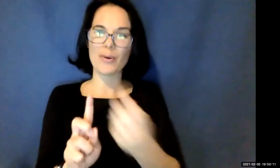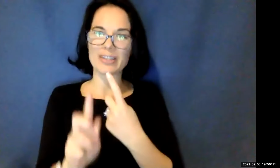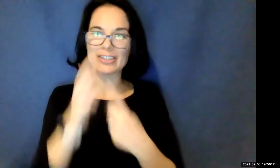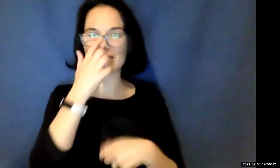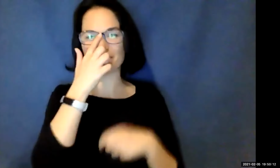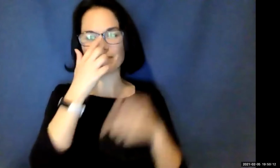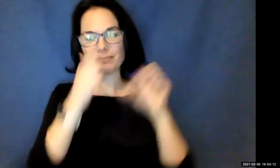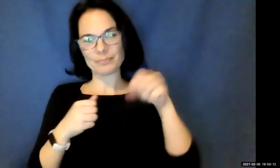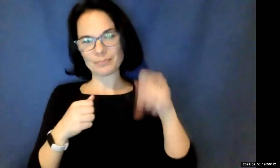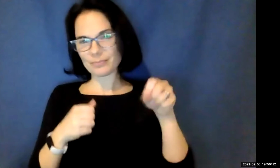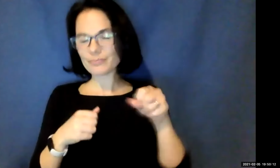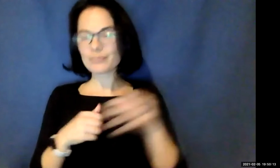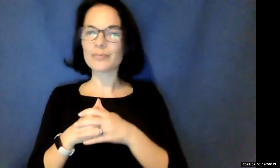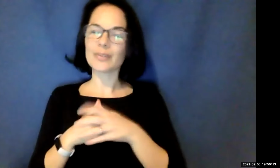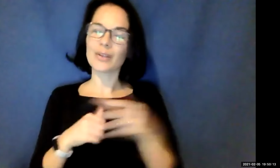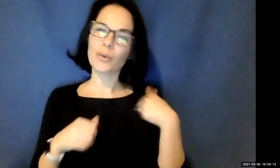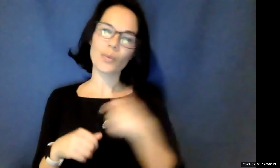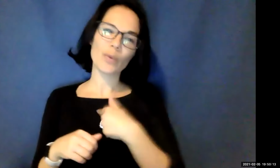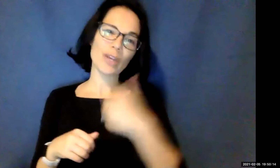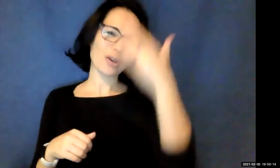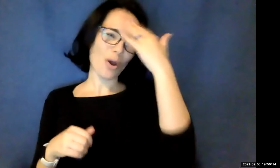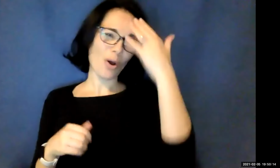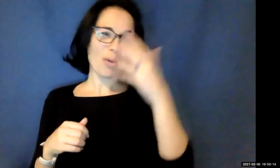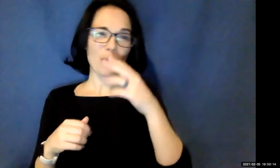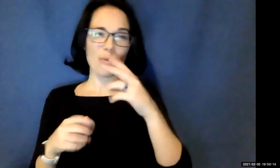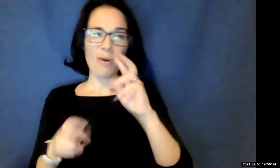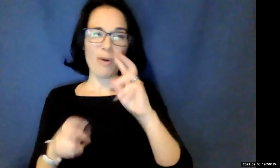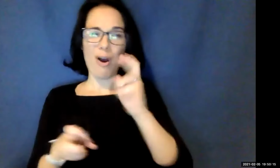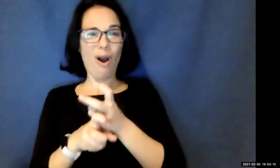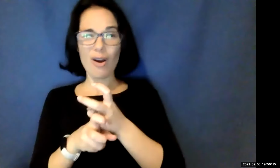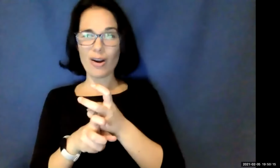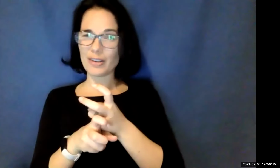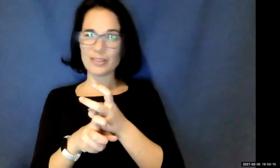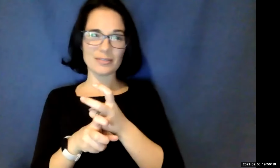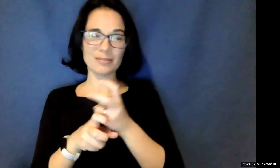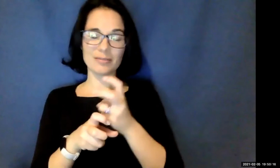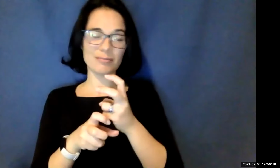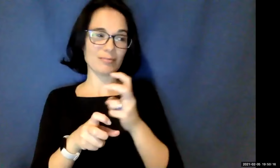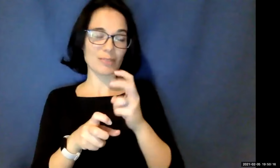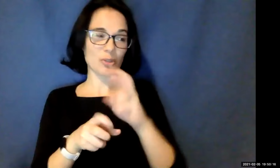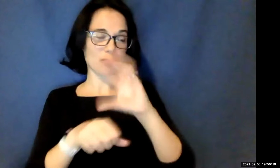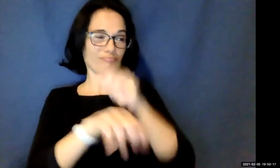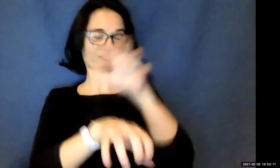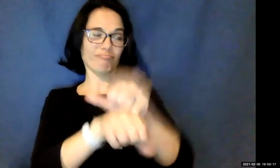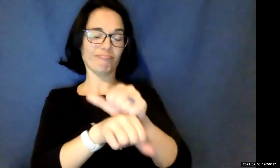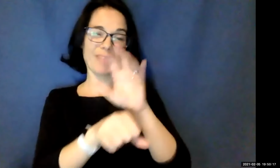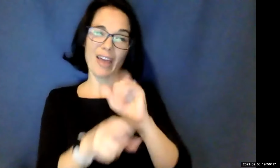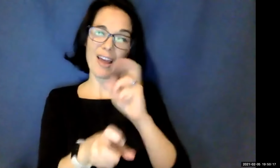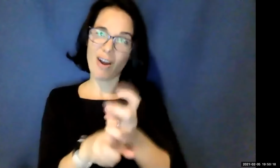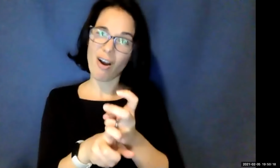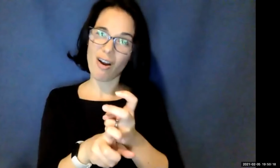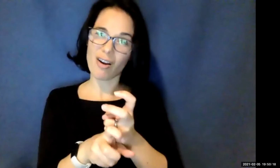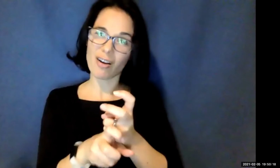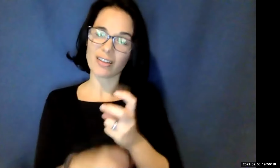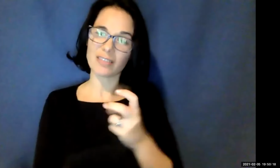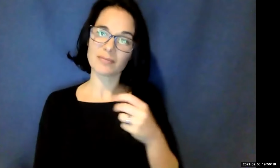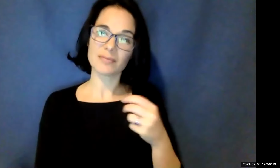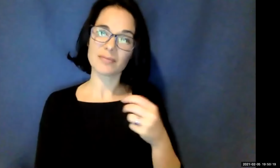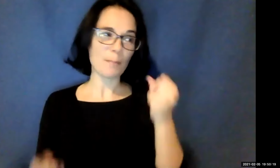know that it’s not easy to get an appointment. We acknowledge fully that it’s a struggle for many people, especially those who cannot